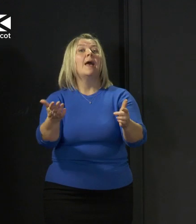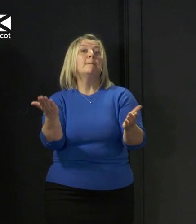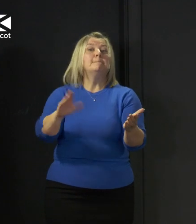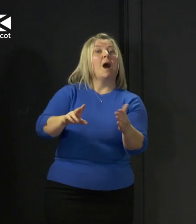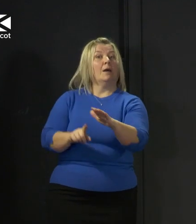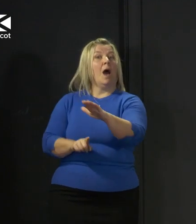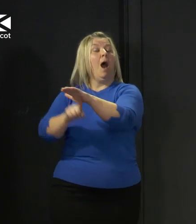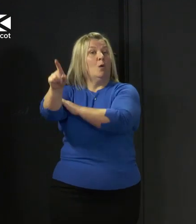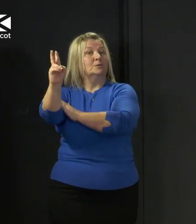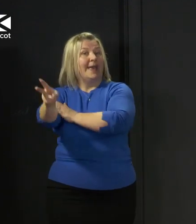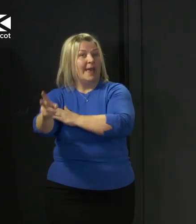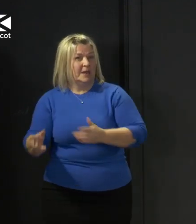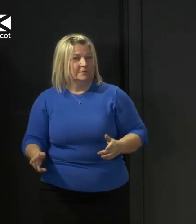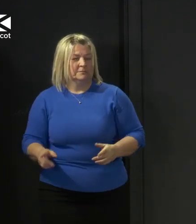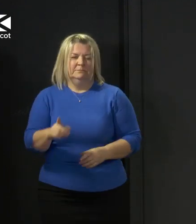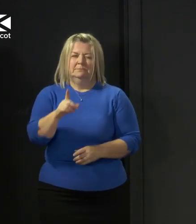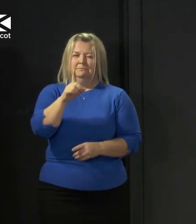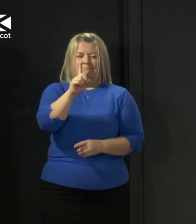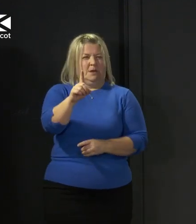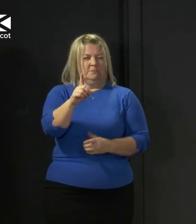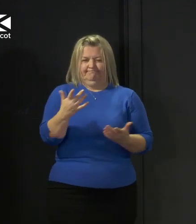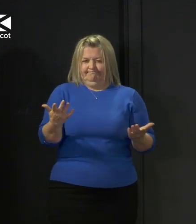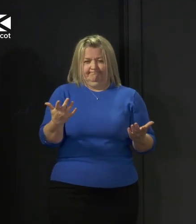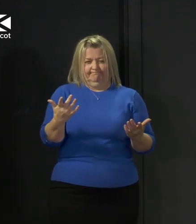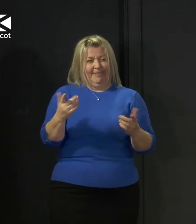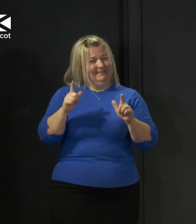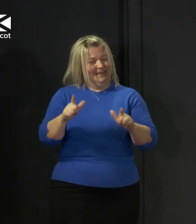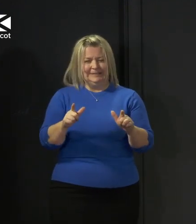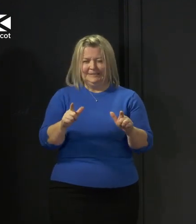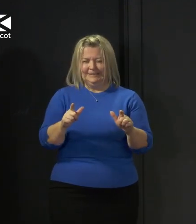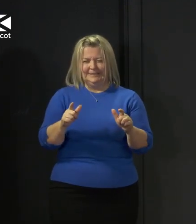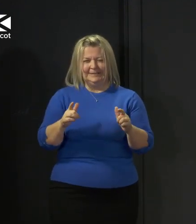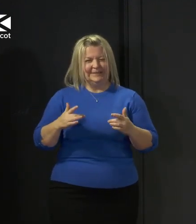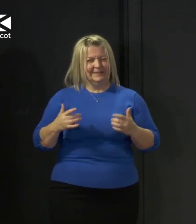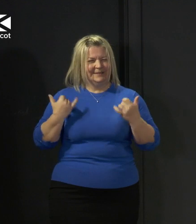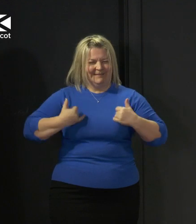the week that living with this virus as we will need to lay on to do is likely